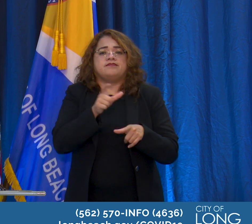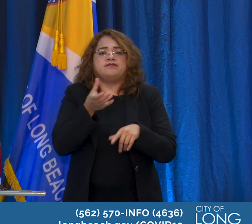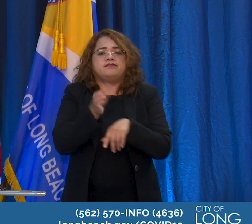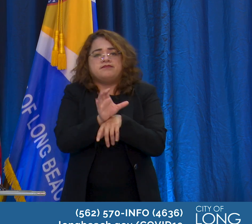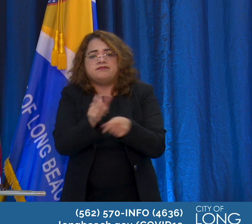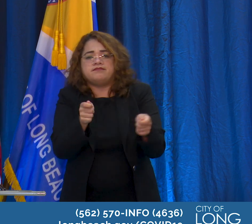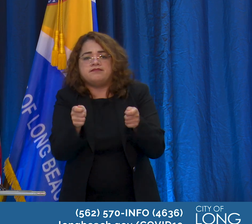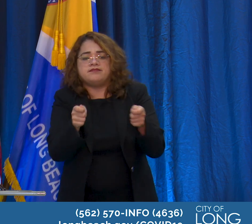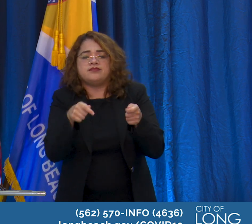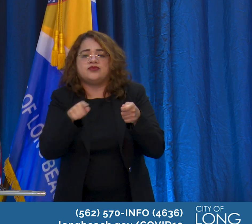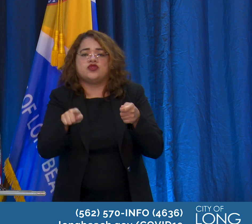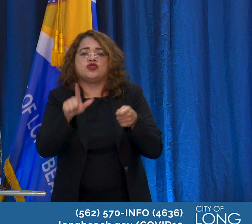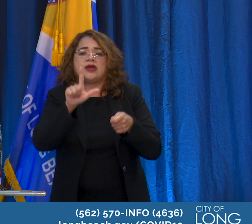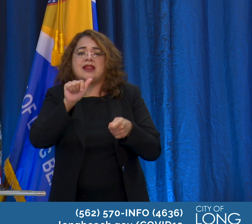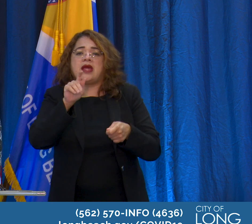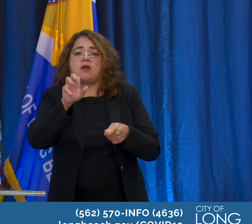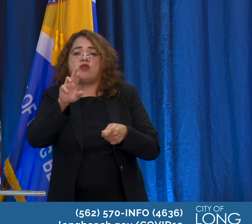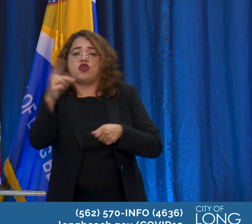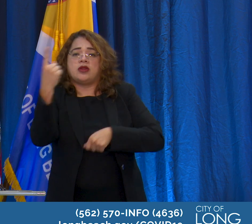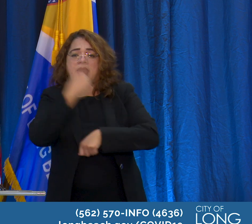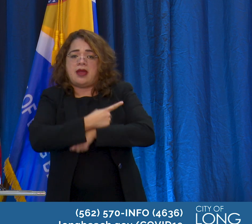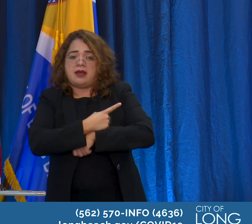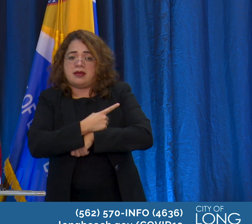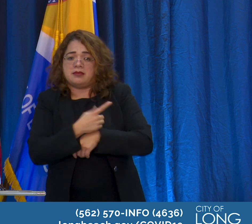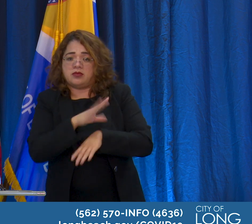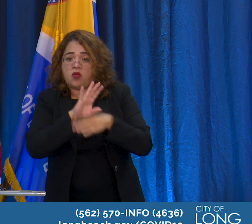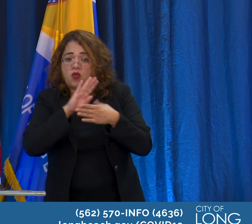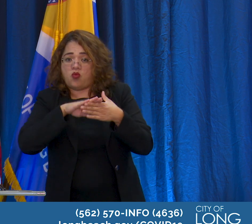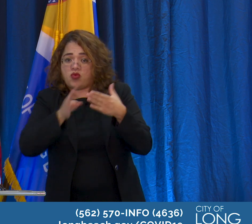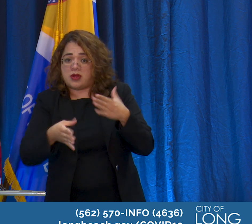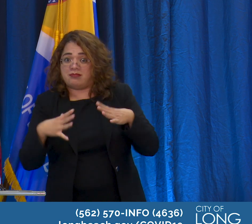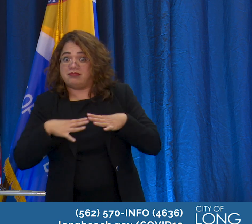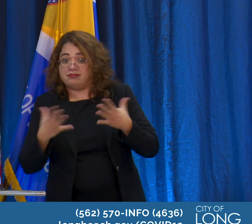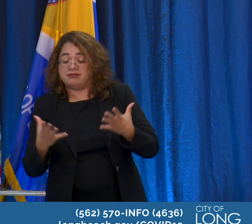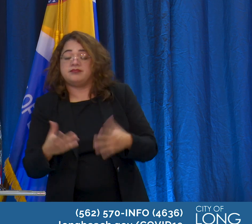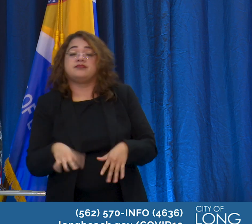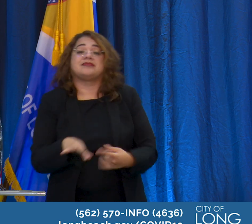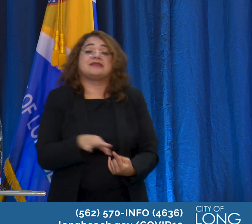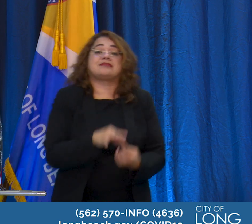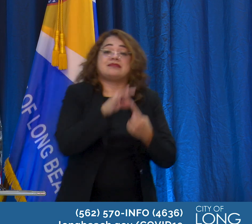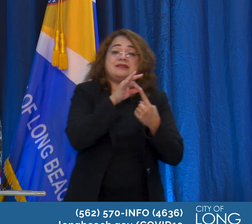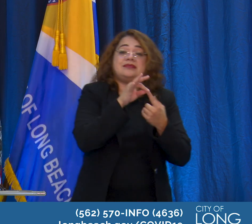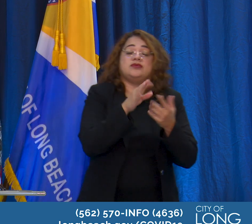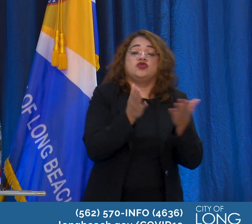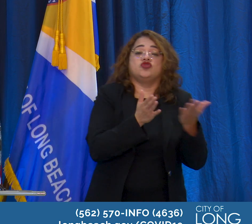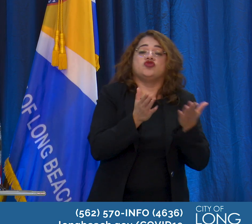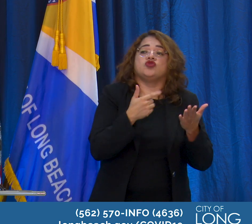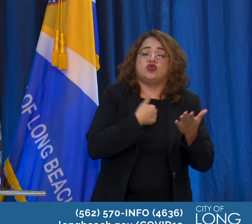So as far as the when parents can expect specialized services, we're updating the protocols now